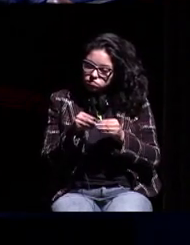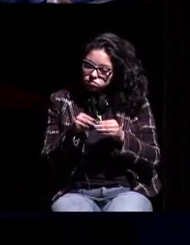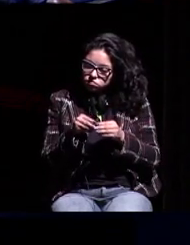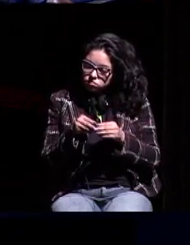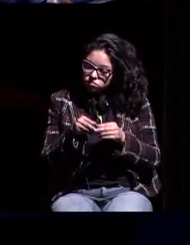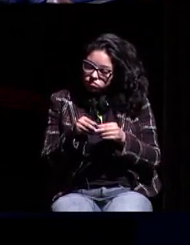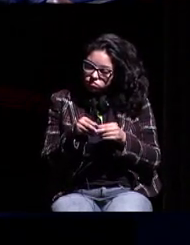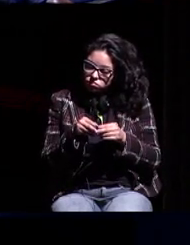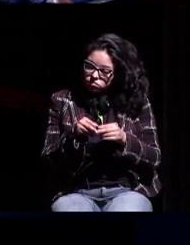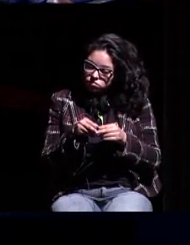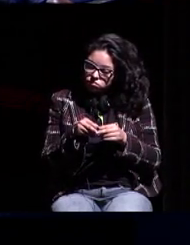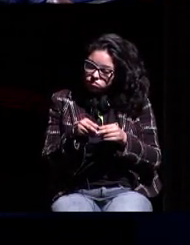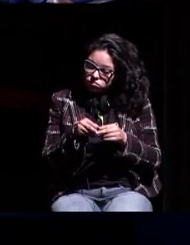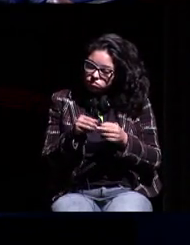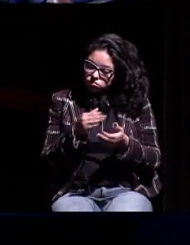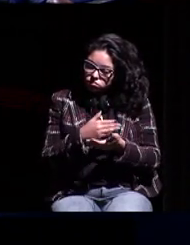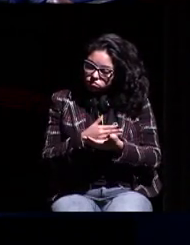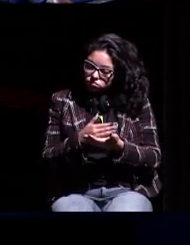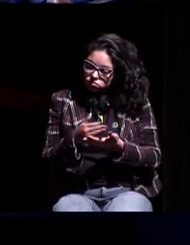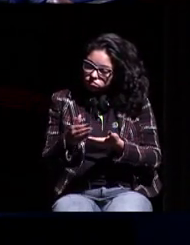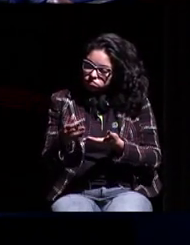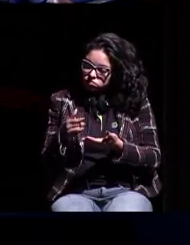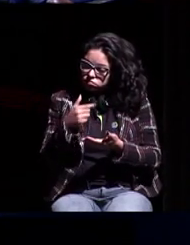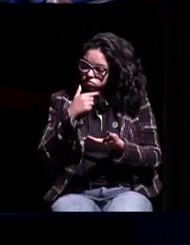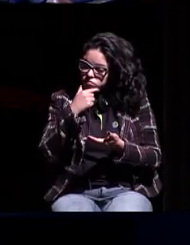Let’s begin with Mr. Ernest Canhada.